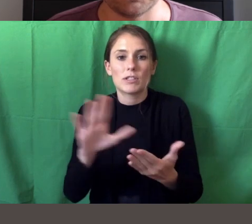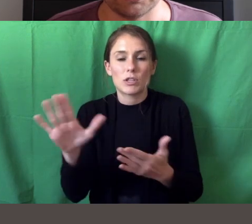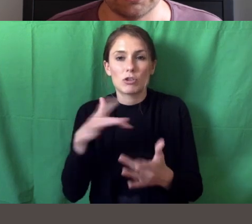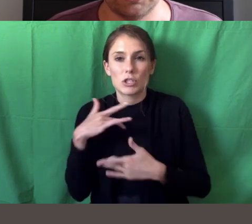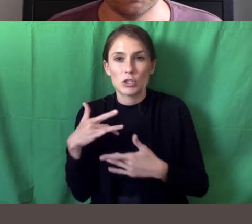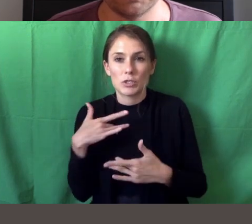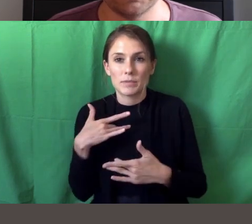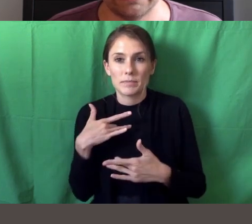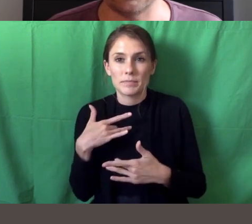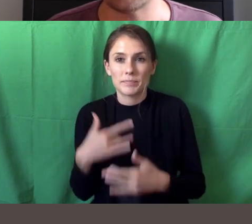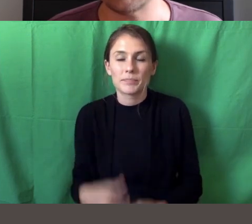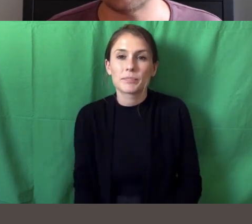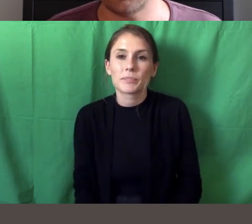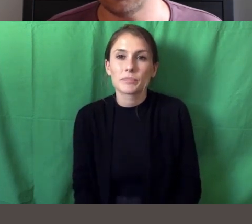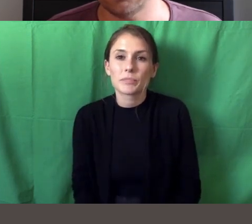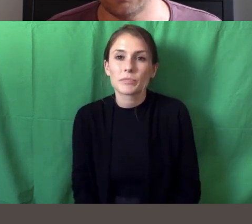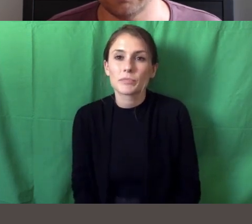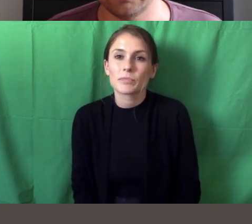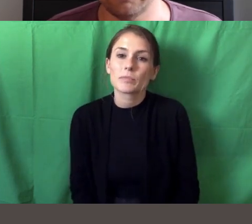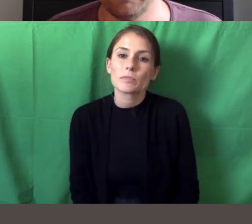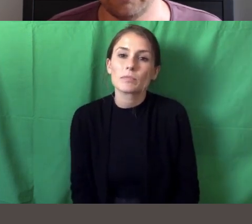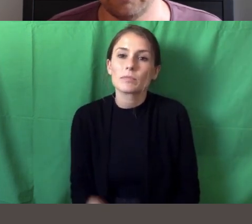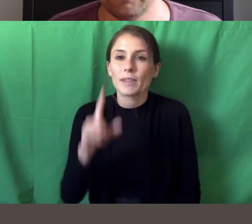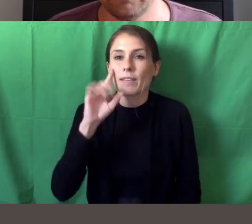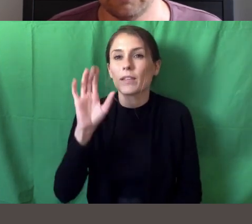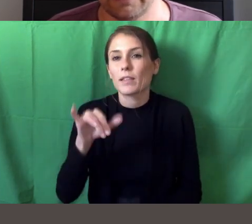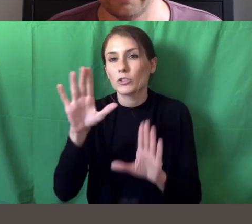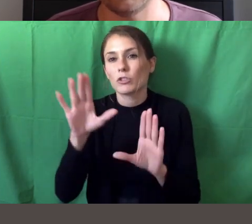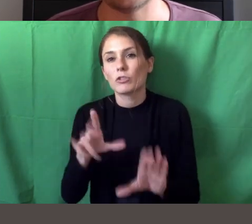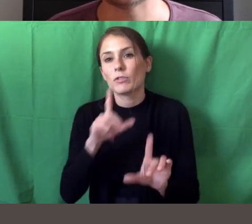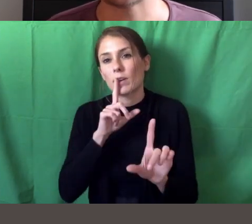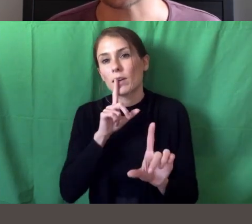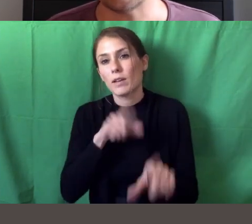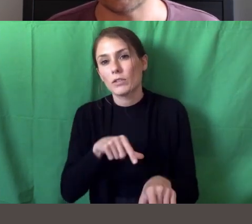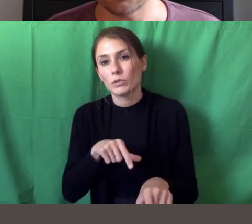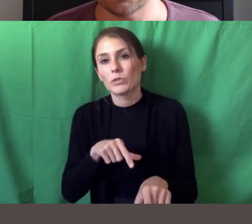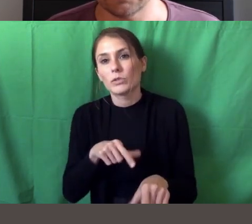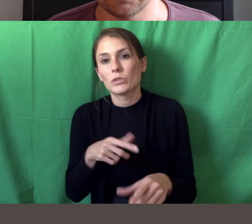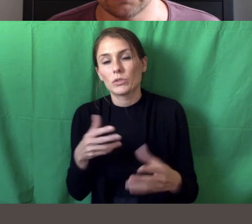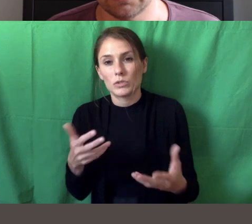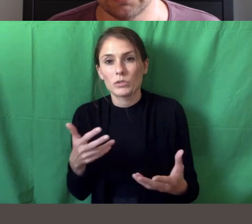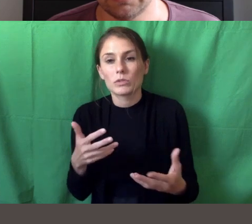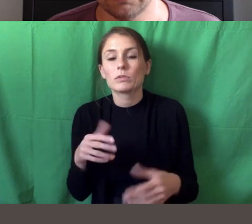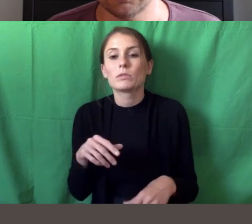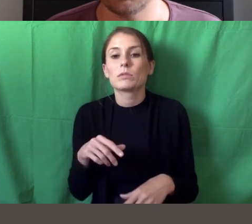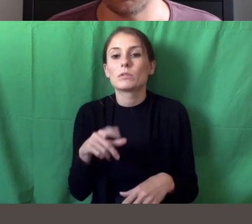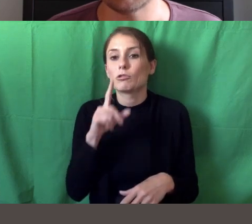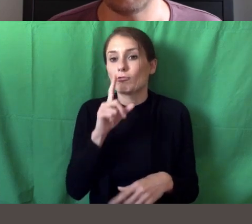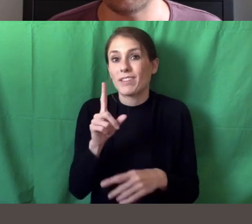we need availability to help those users and address their concerns. I think it's a great